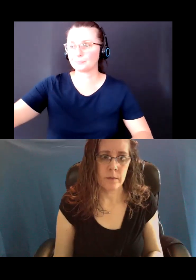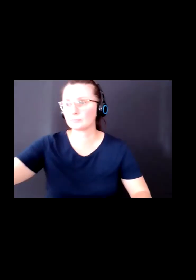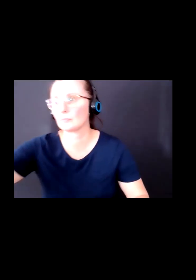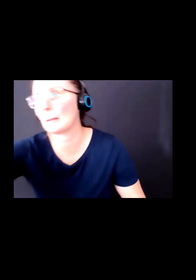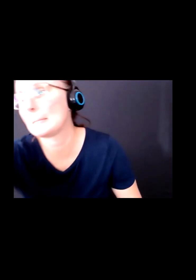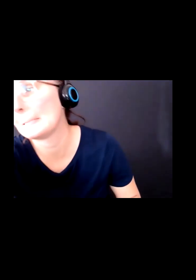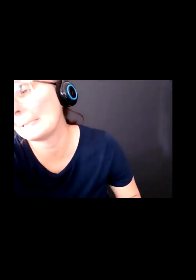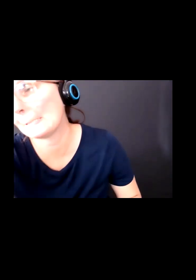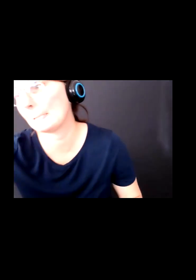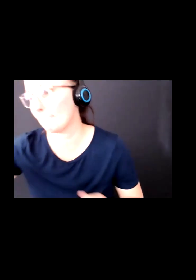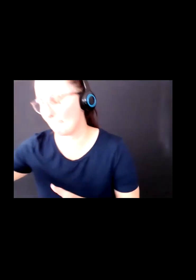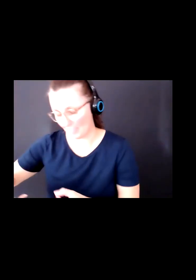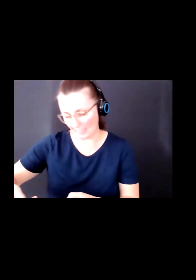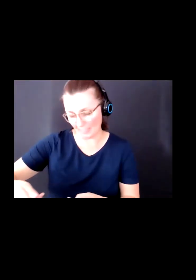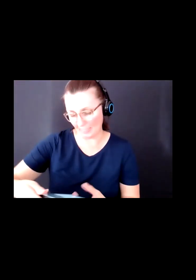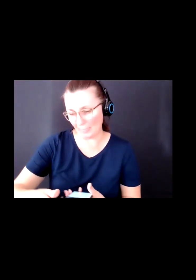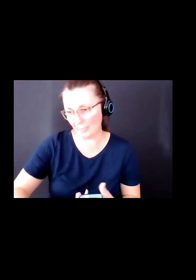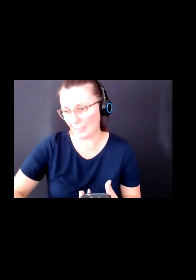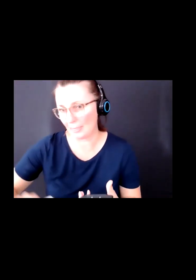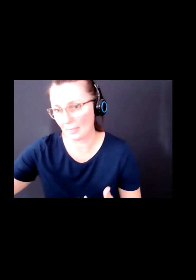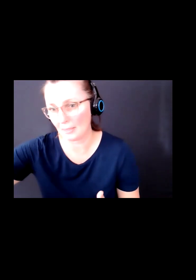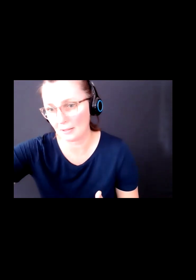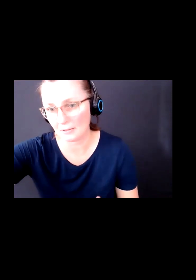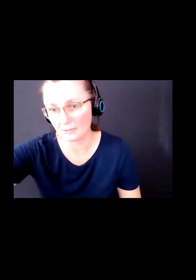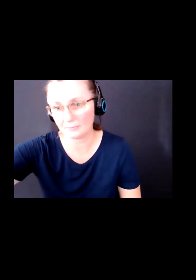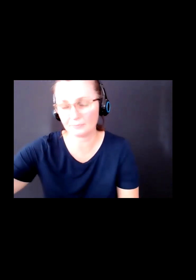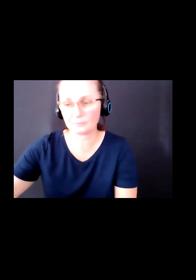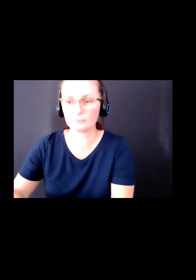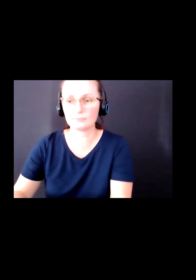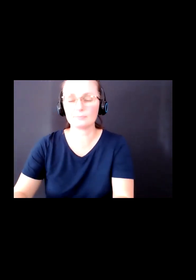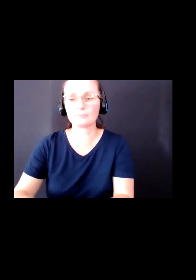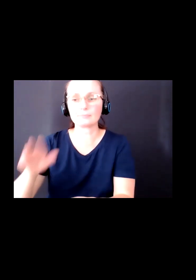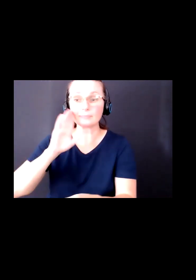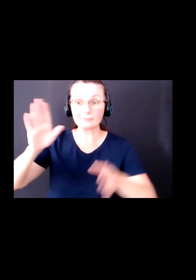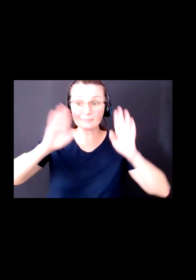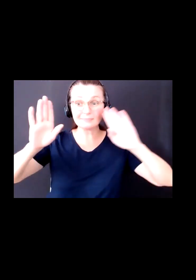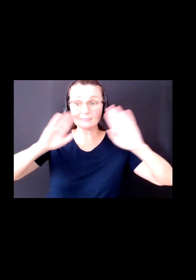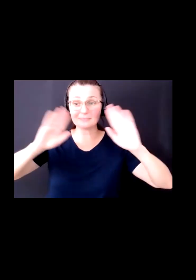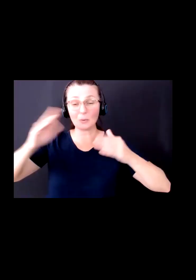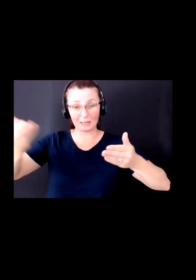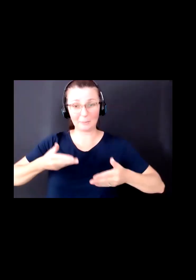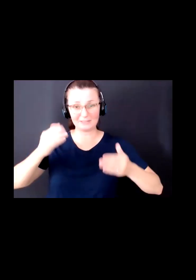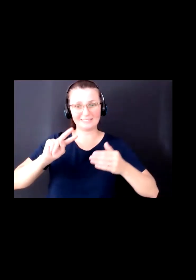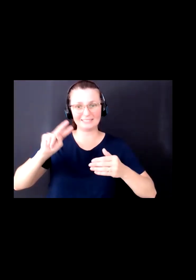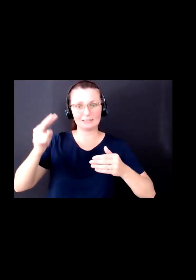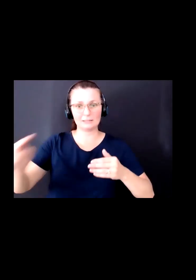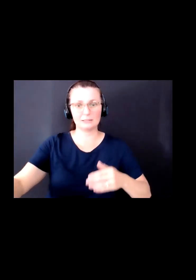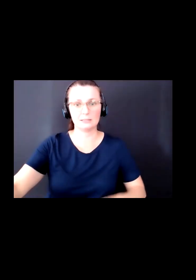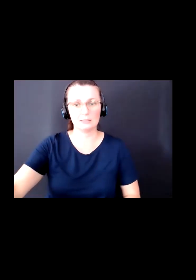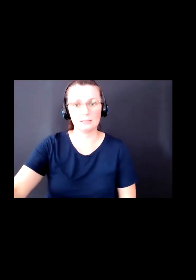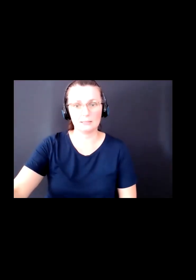on Disability's quarterly LevelUP webinar. We're happy you're